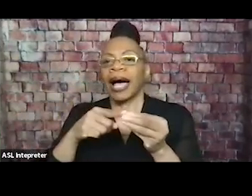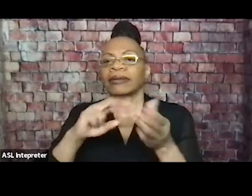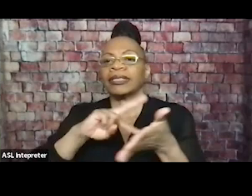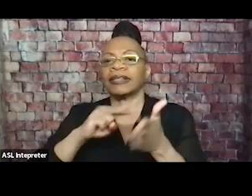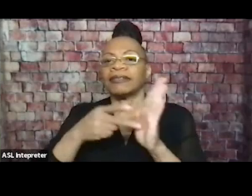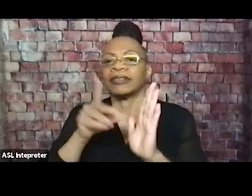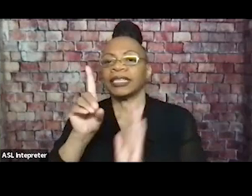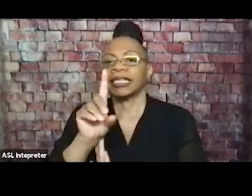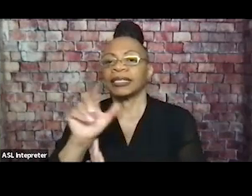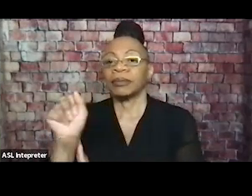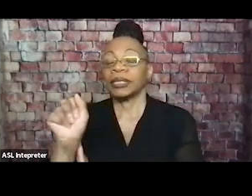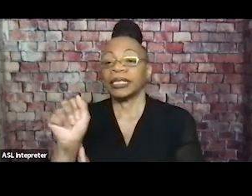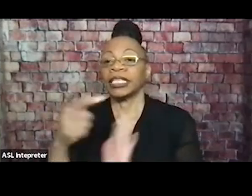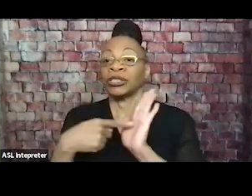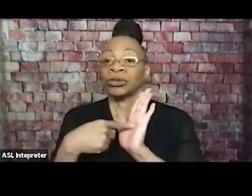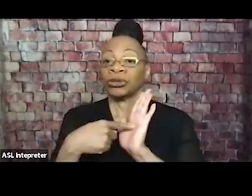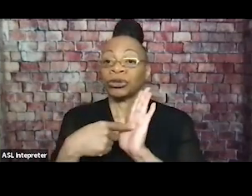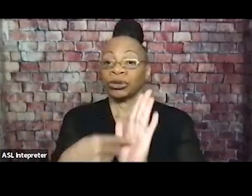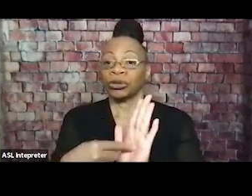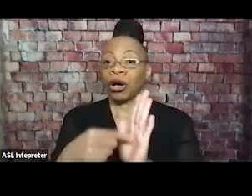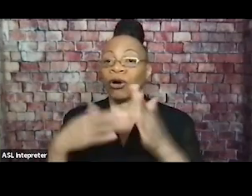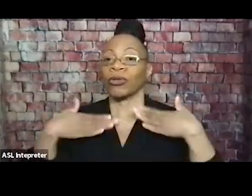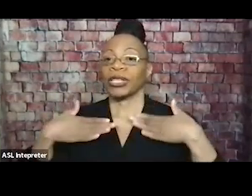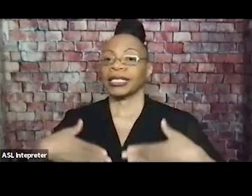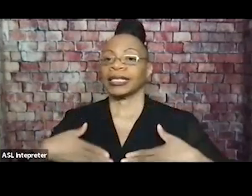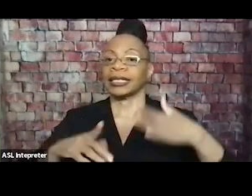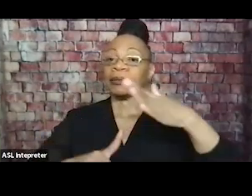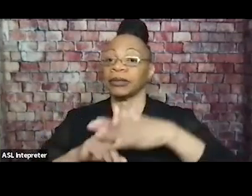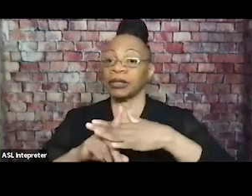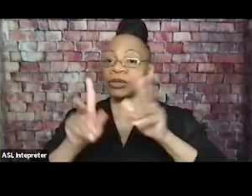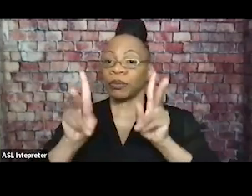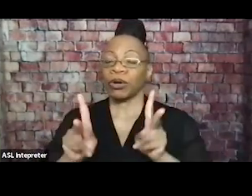it's to show that the symptoms they're experiencing are preventing them